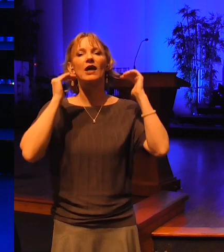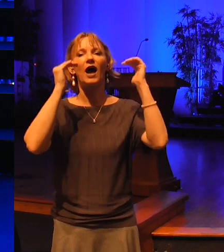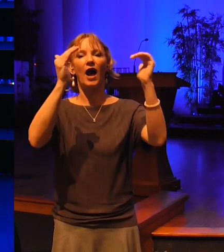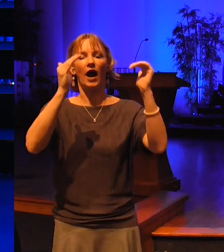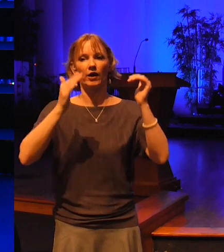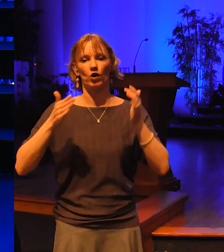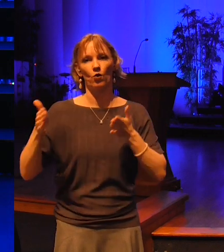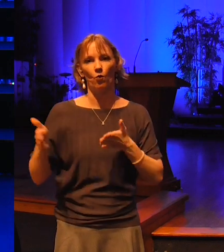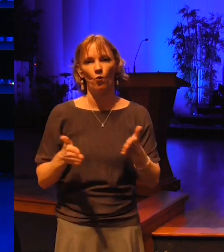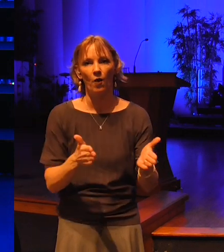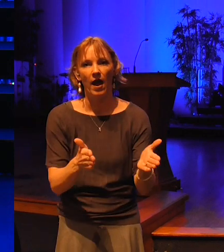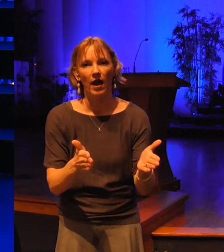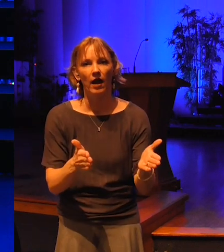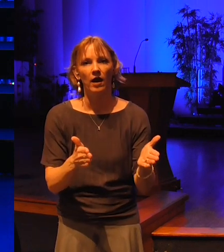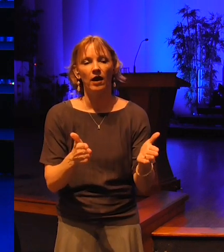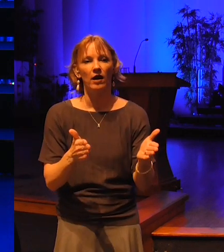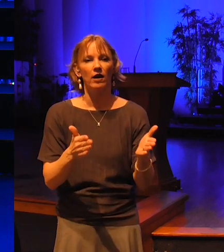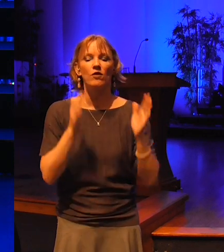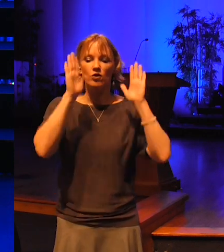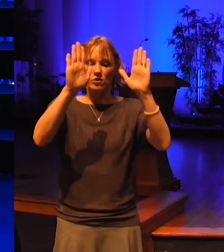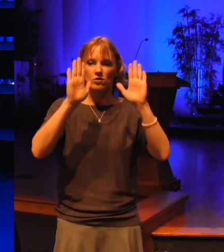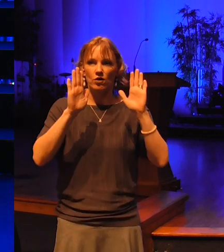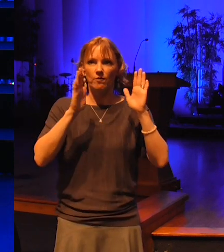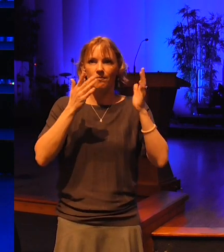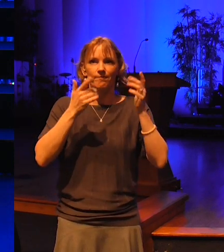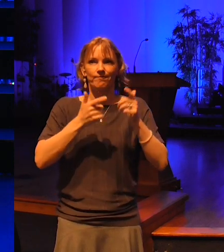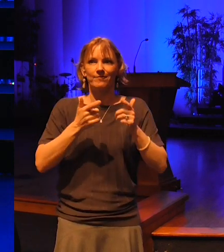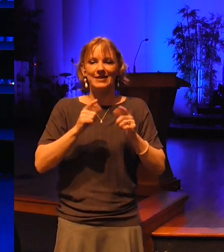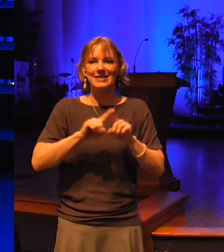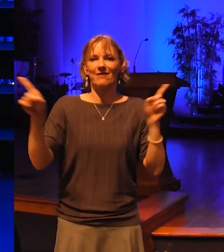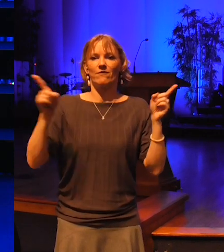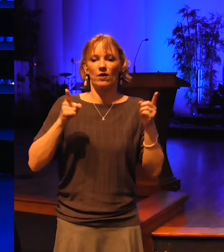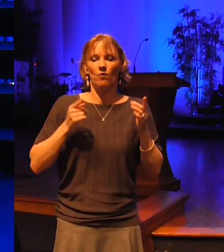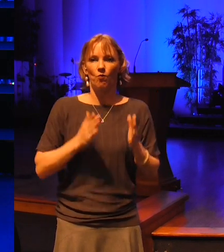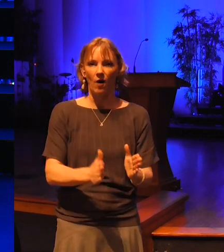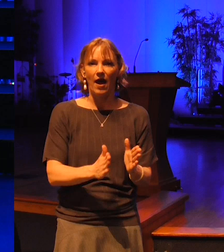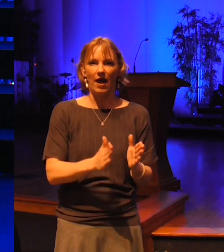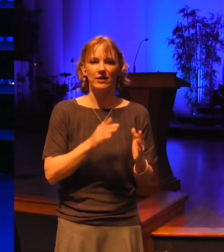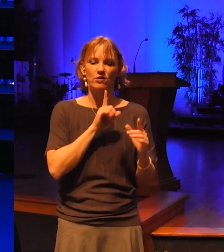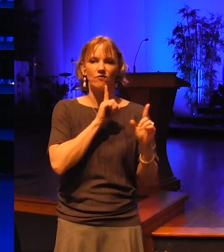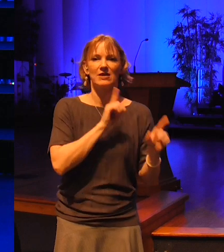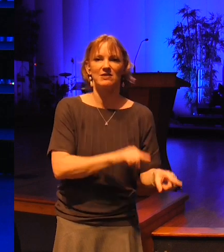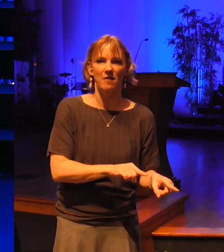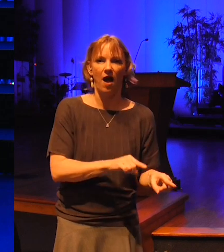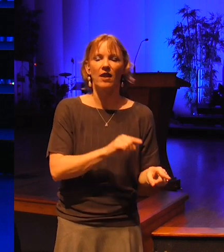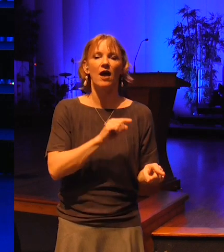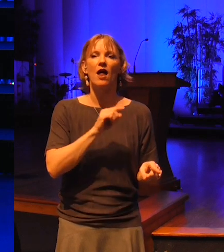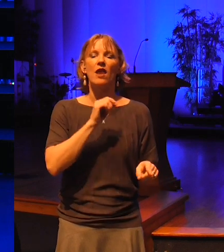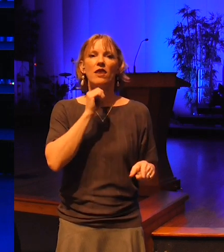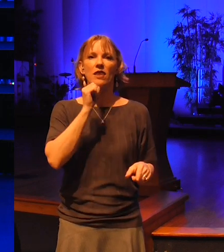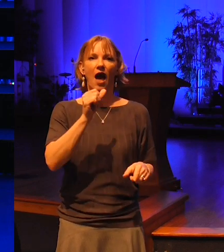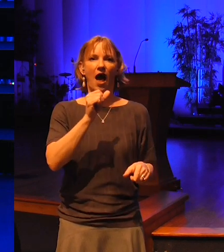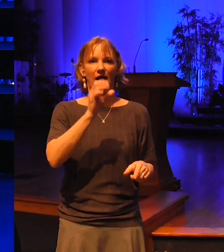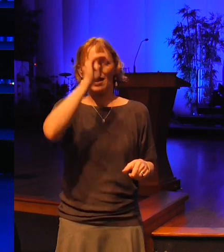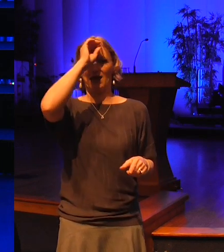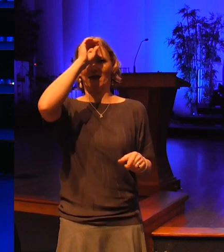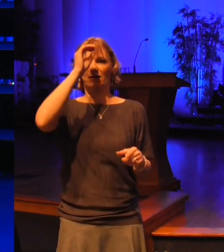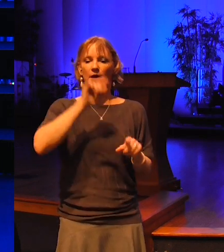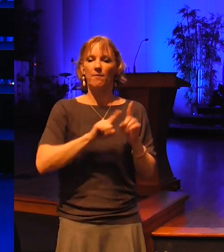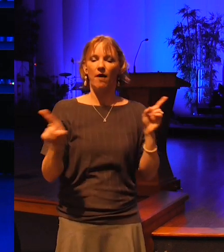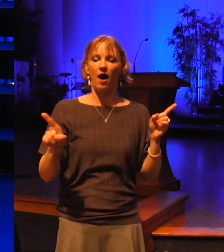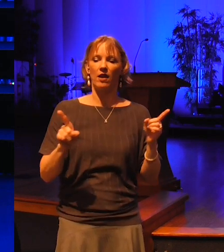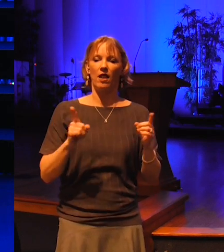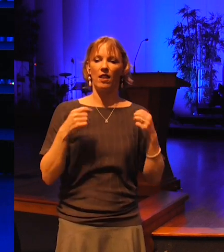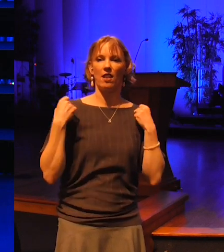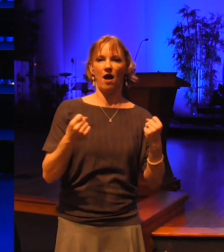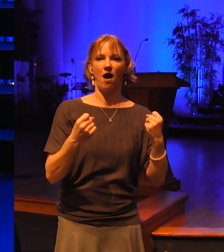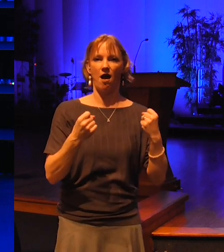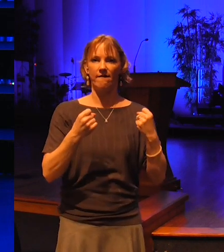a greater way to respond not with naivee but with a powerful love a powerful force of love that is